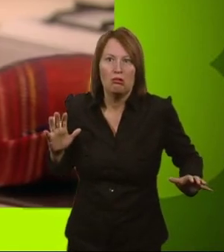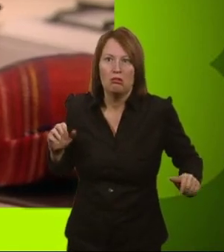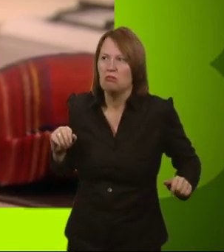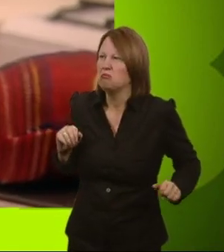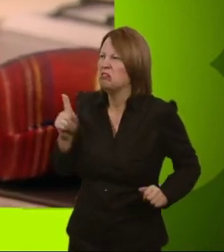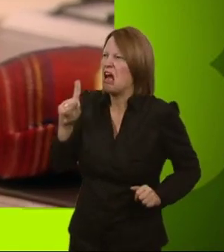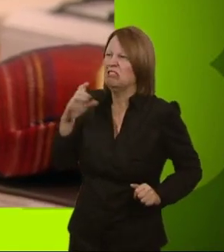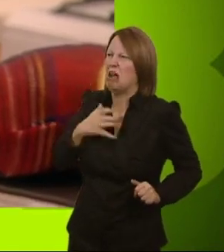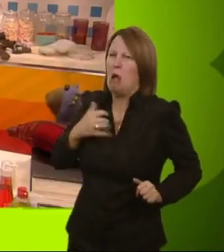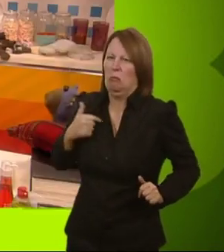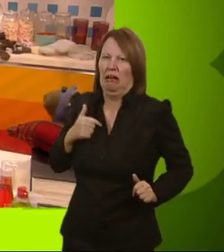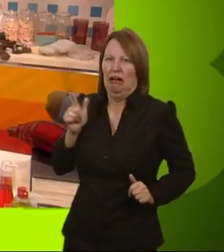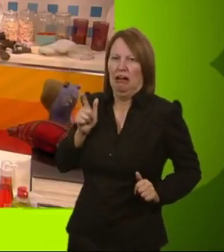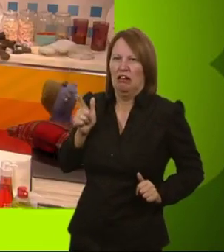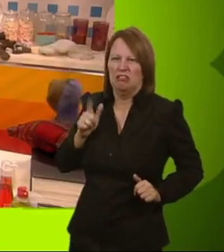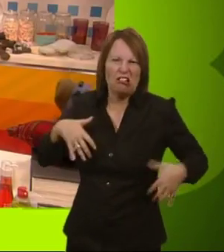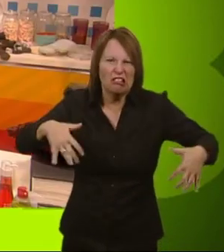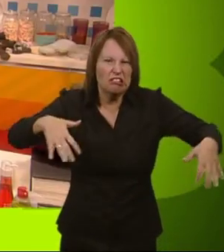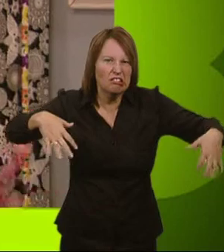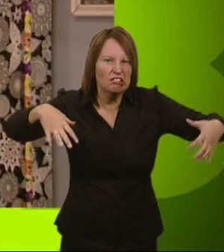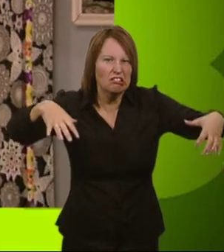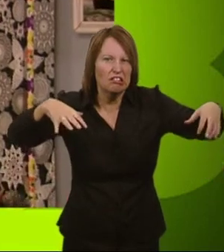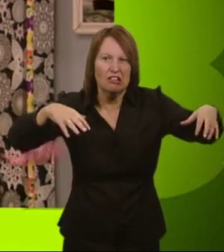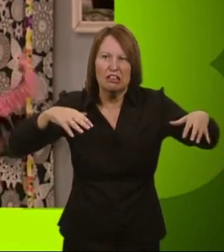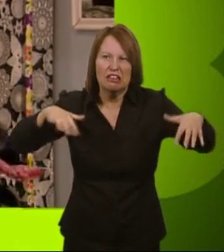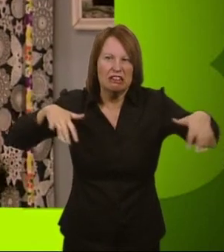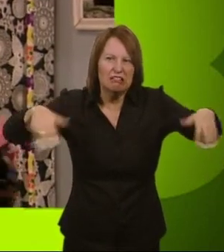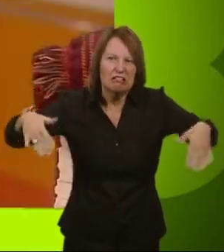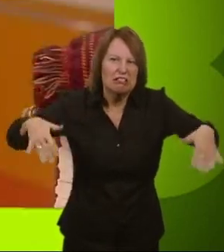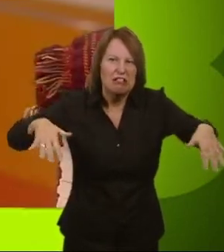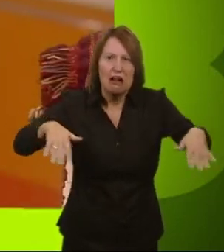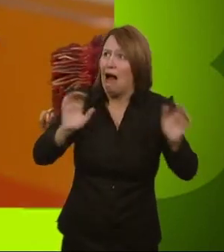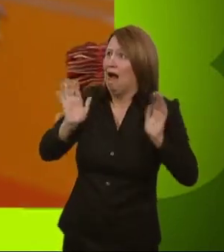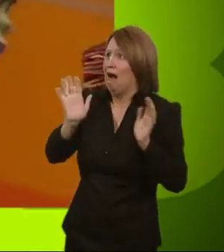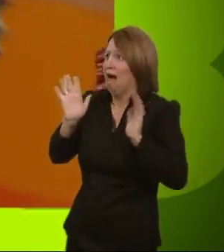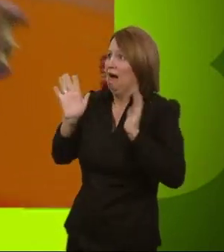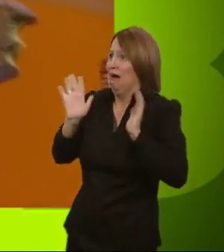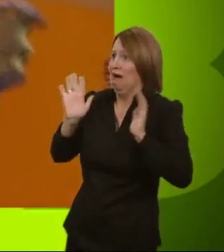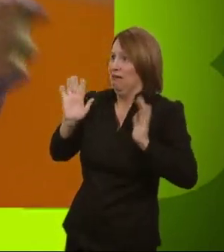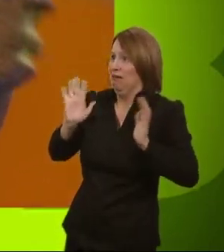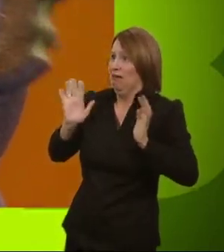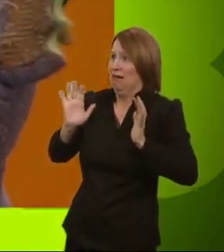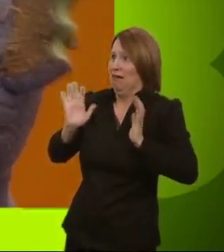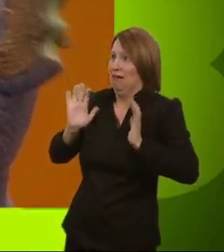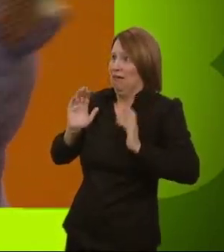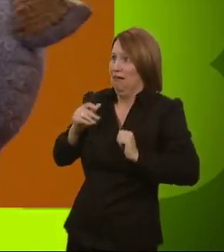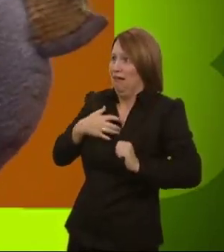can't scare me